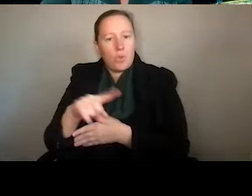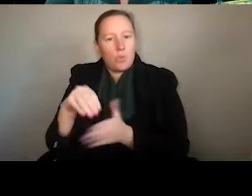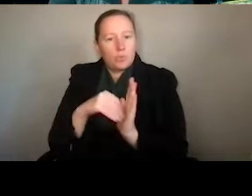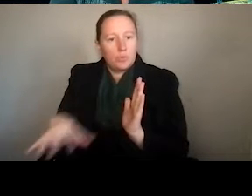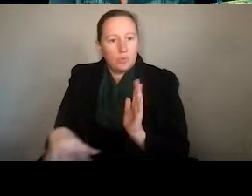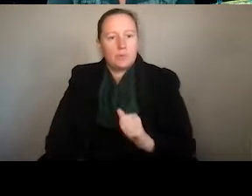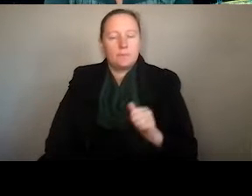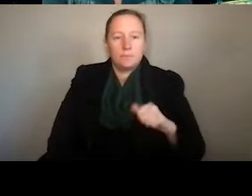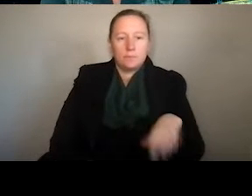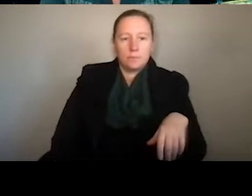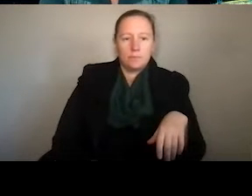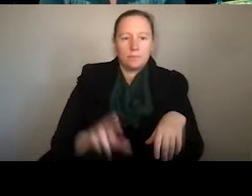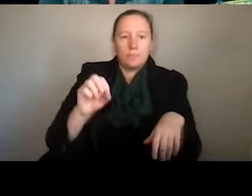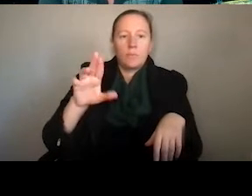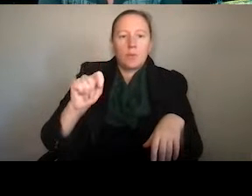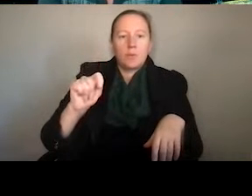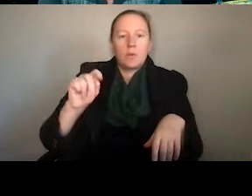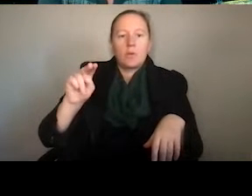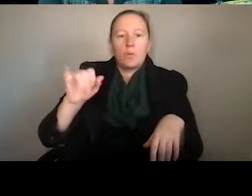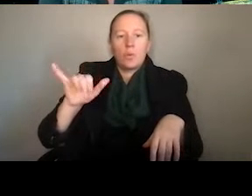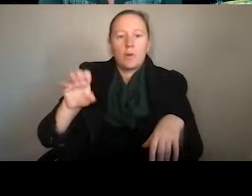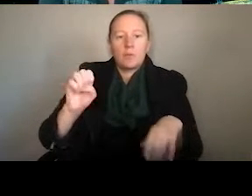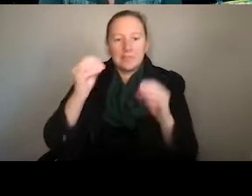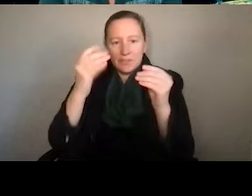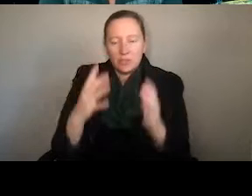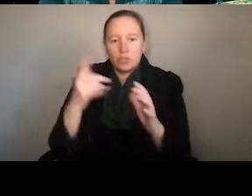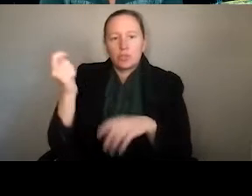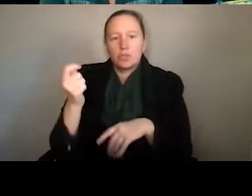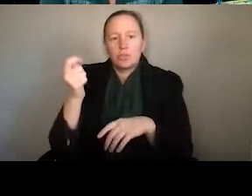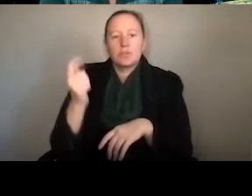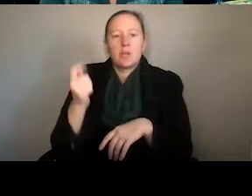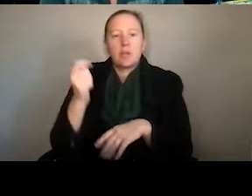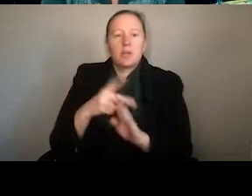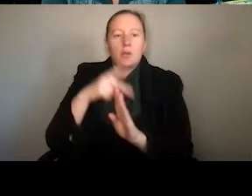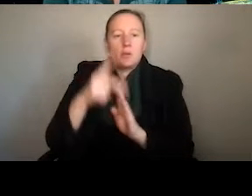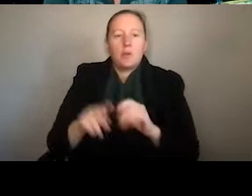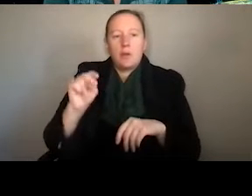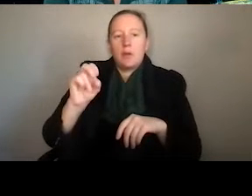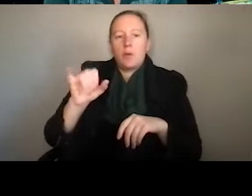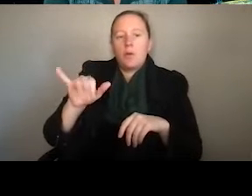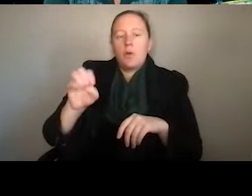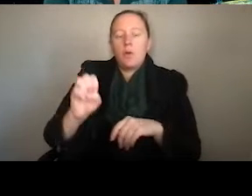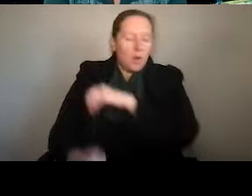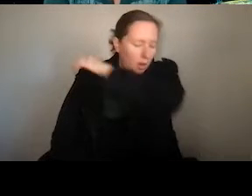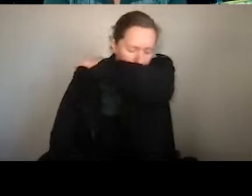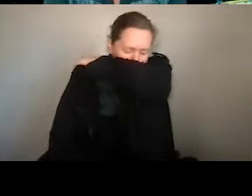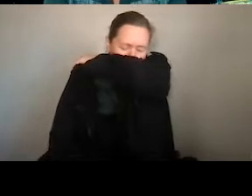The Robert Noyce Teacher Scholarship Program. NOYCE. The NOYCE program recruits and